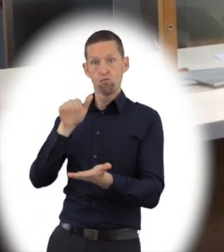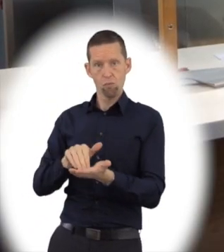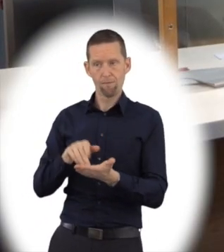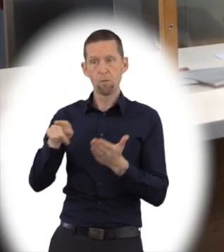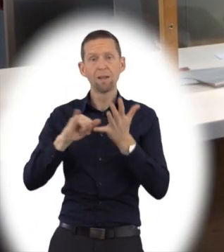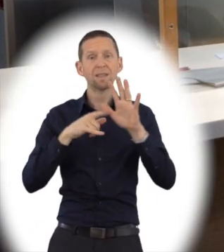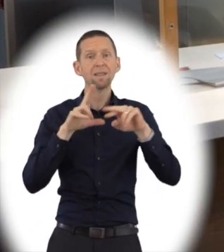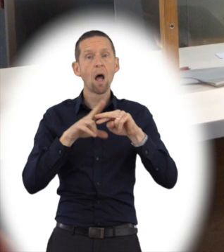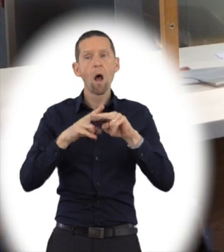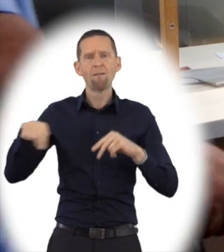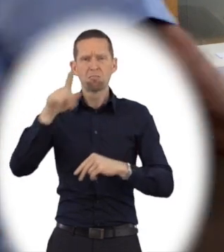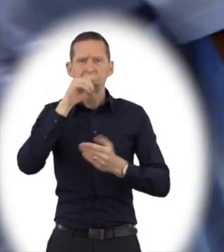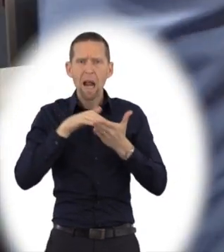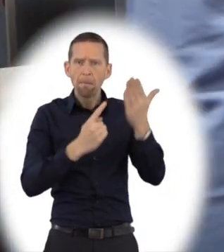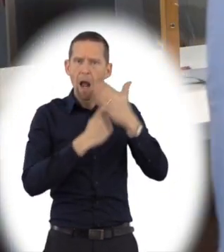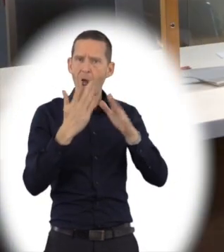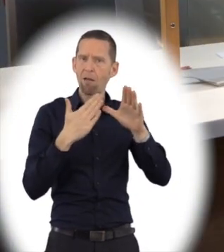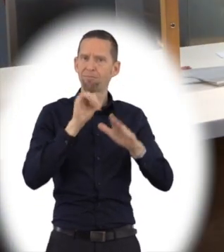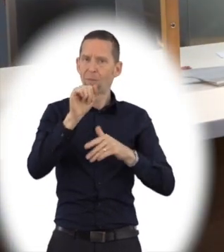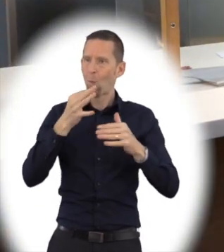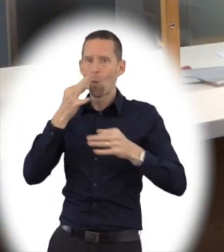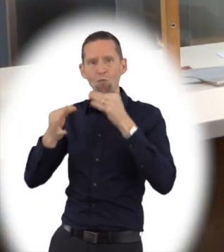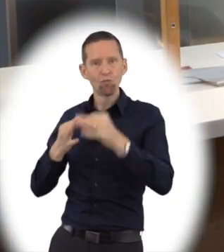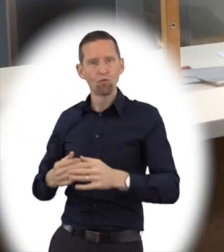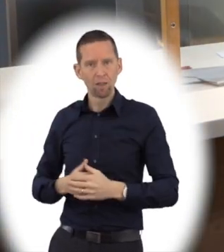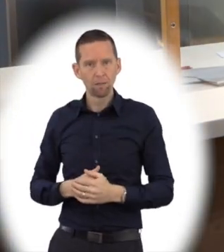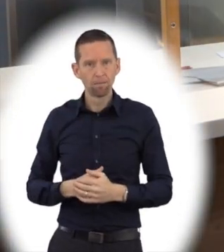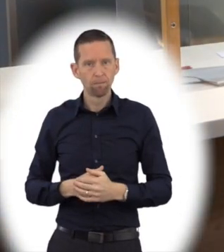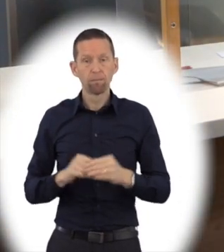reception, Commission staff will be able to help you with your enquiry. There is also